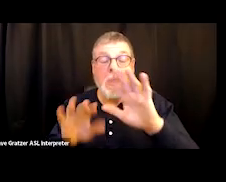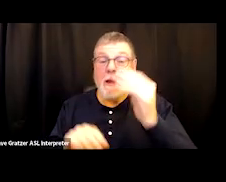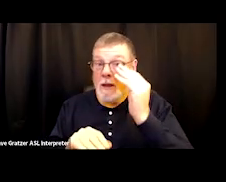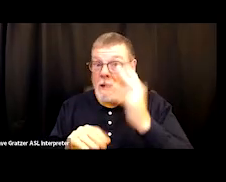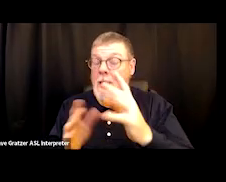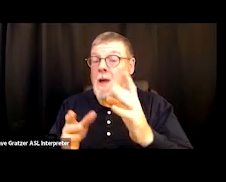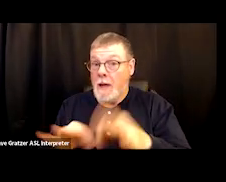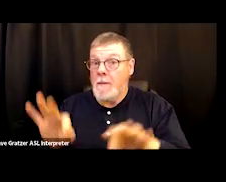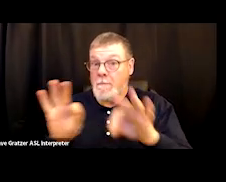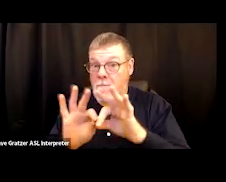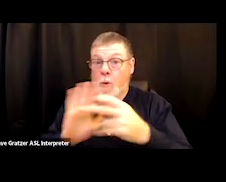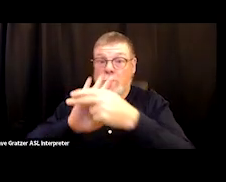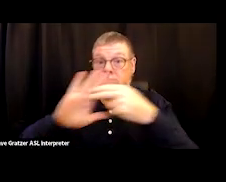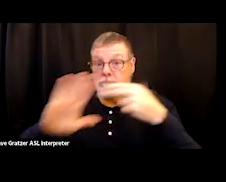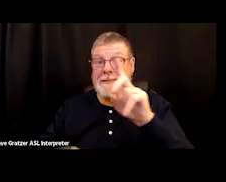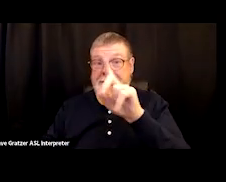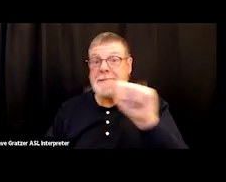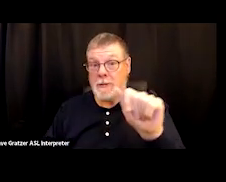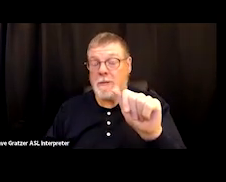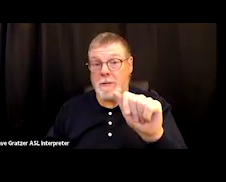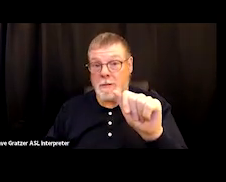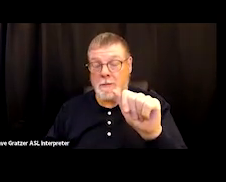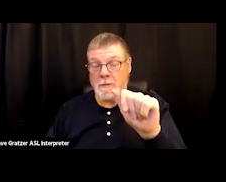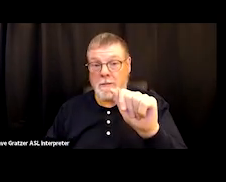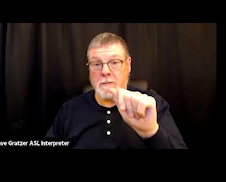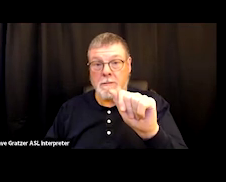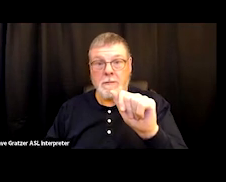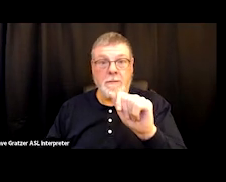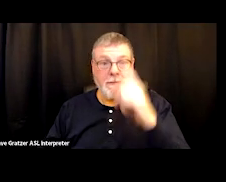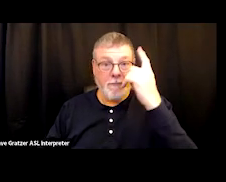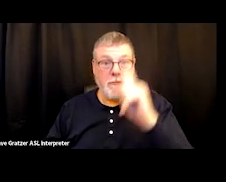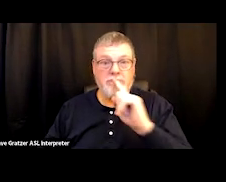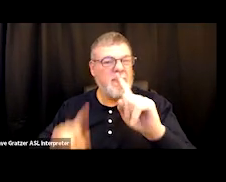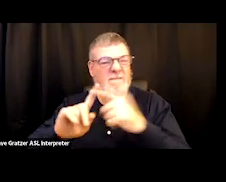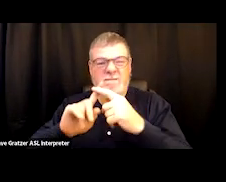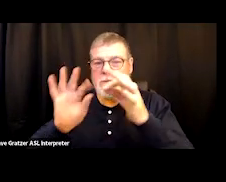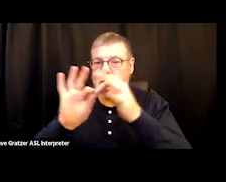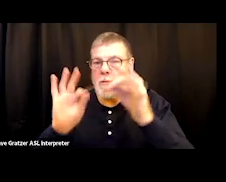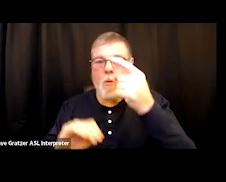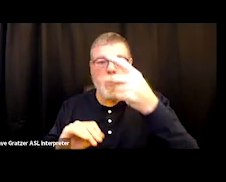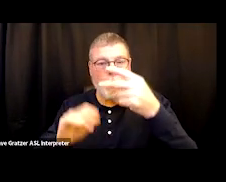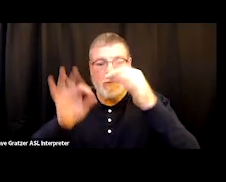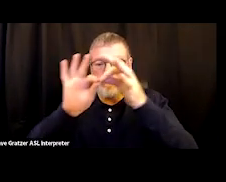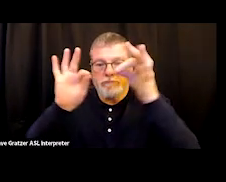what their disabling health conditions are, kind of in the first sentence or two of the introduction